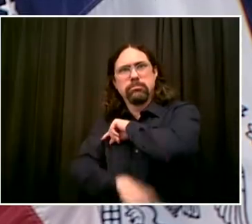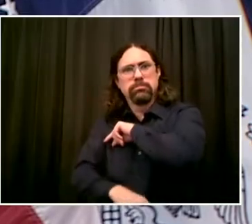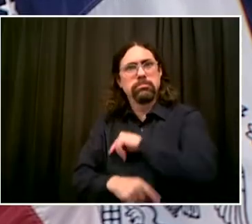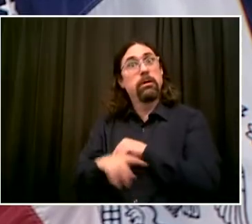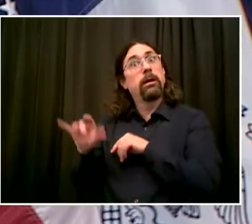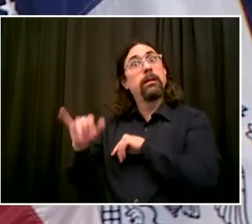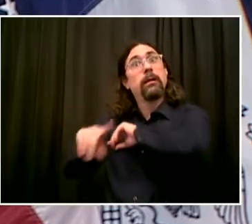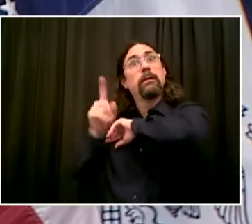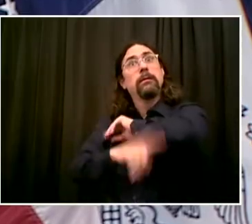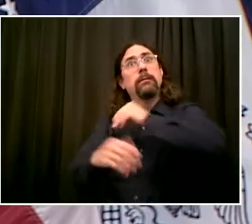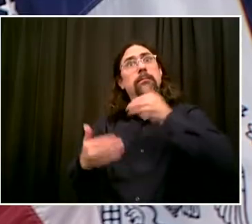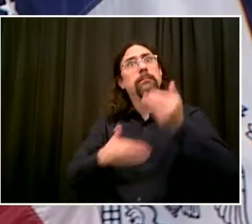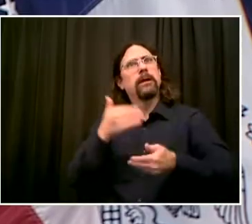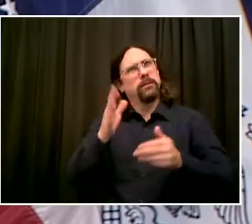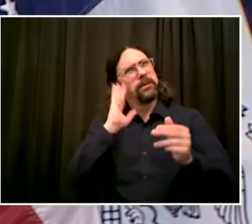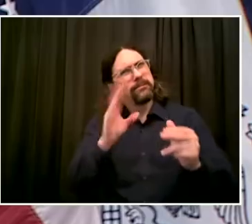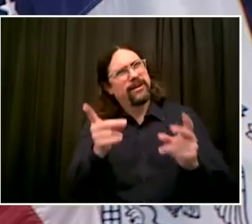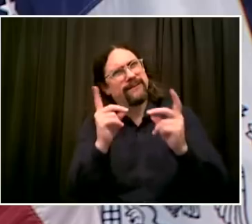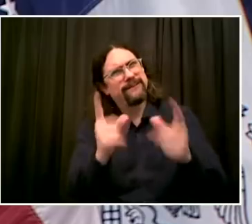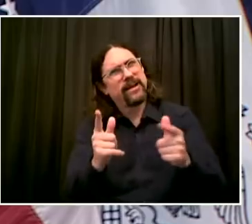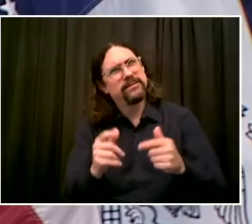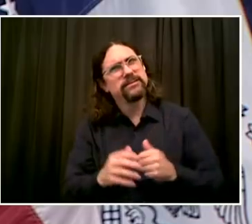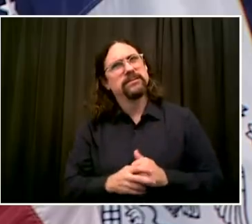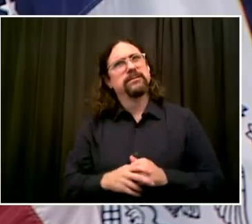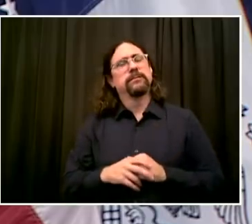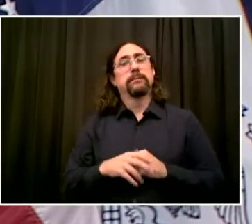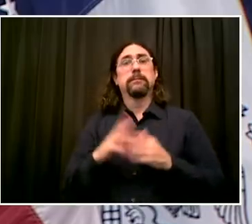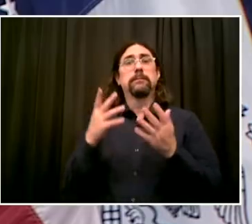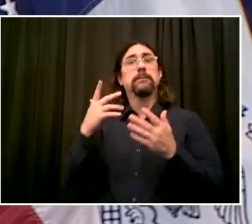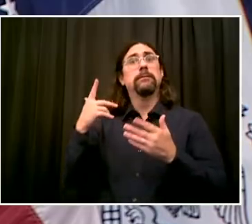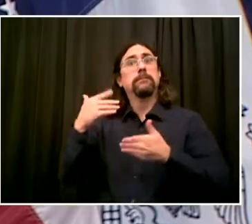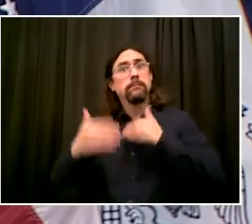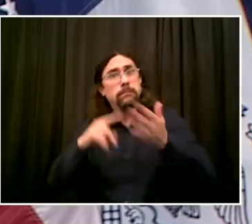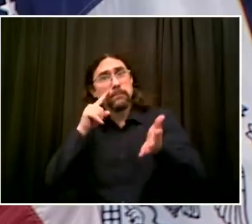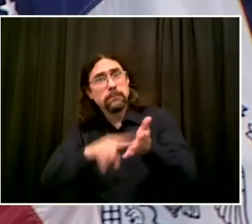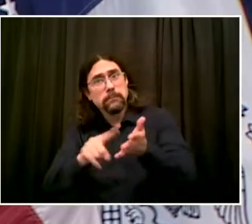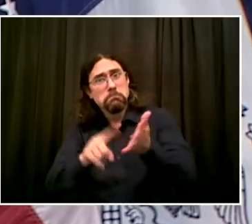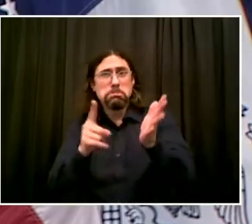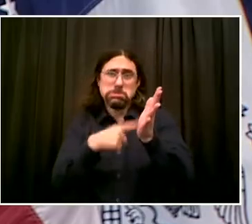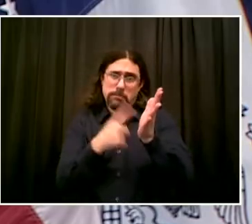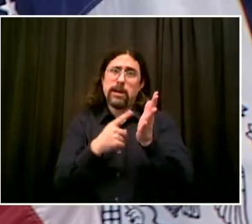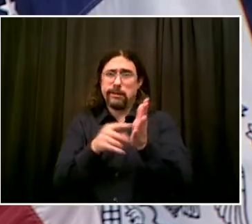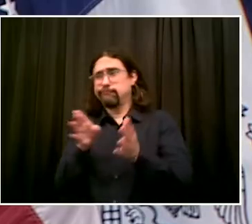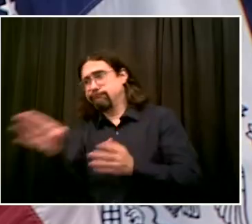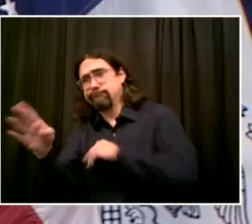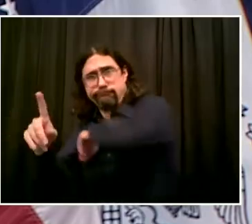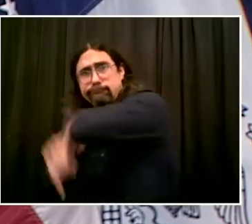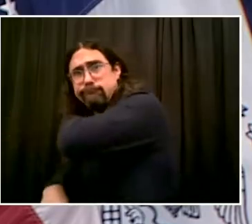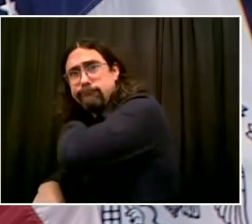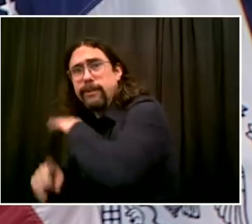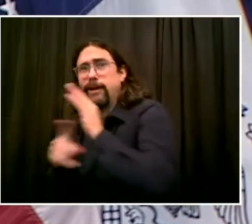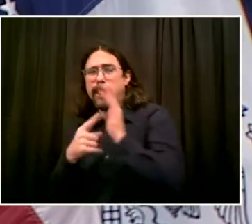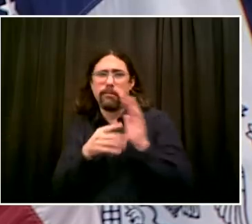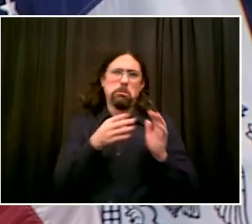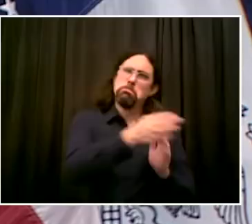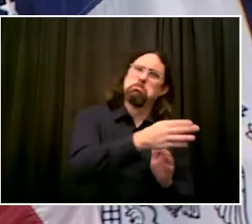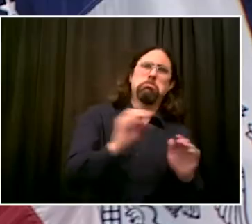EVALUATED IMMEDIATELY. WE INTENDED TO BE A FAST, CLEAR DISCIPINLARY PROCES.S IT IS ALSO AN OBJECTIVE PROCESS THAT FIGURES OUT